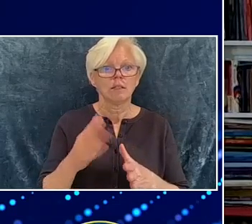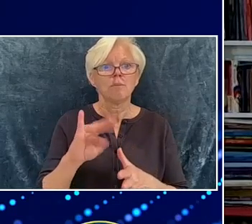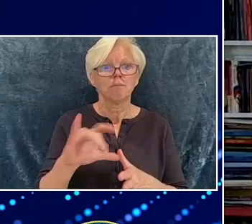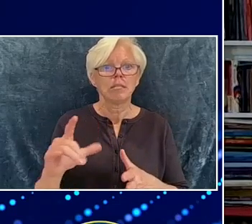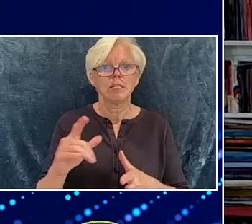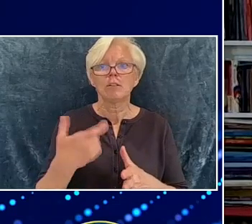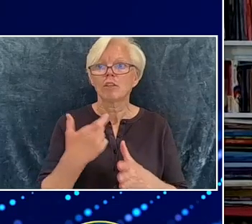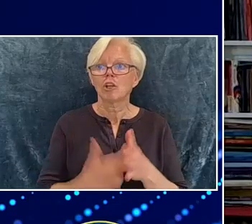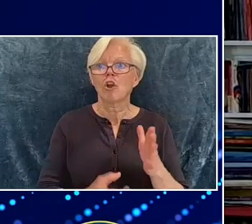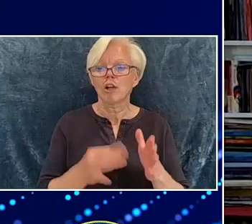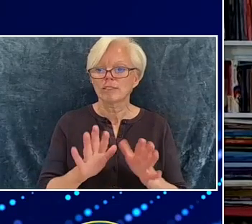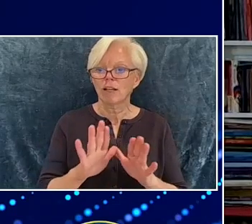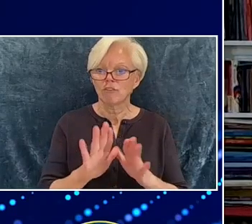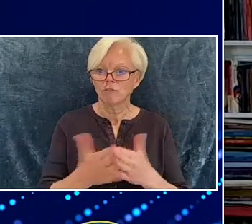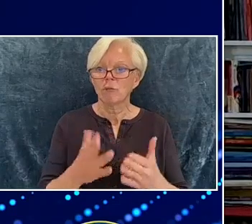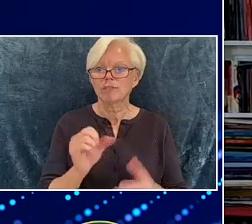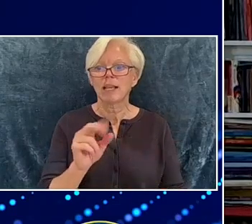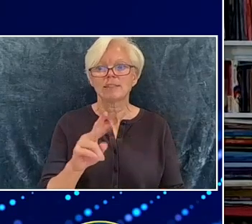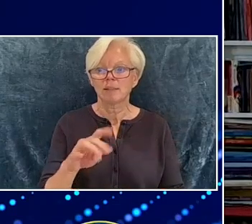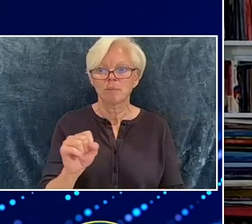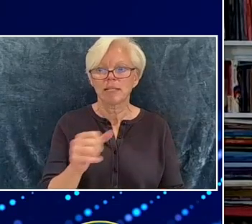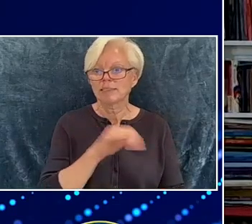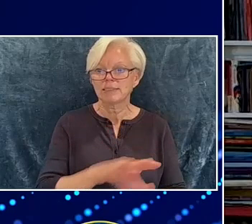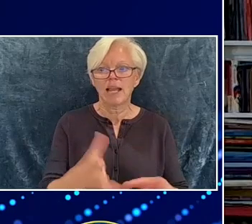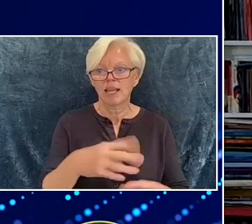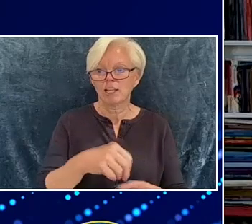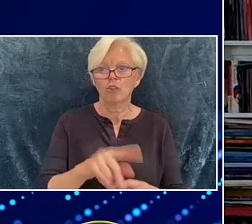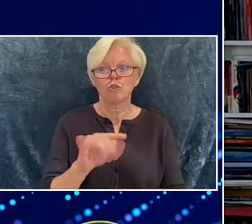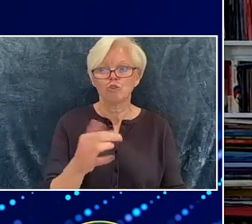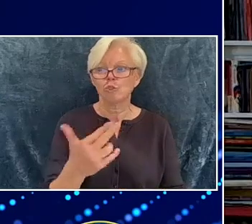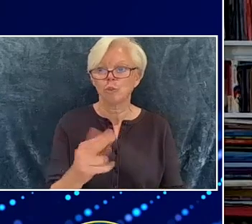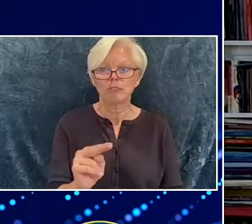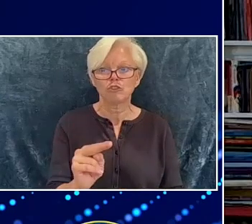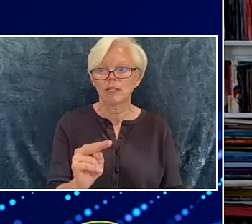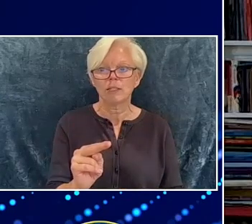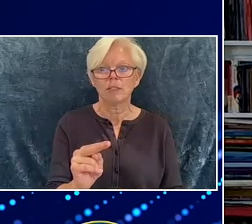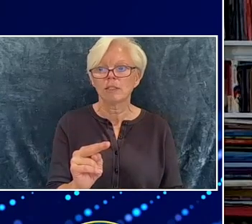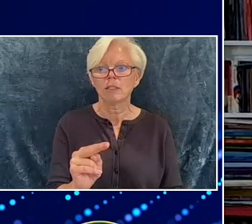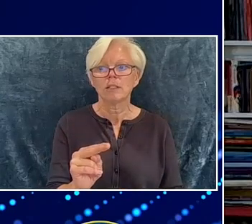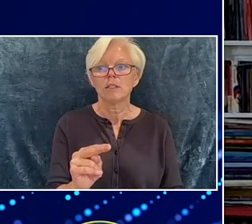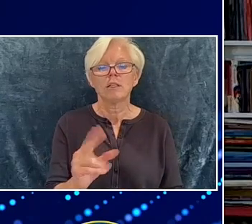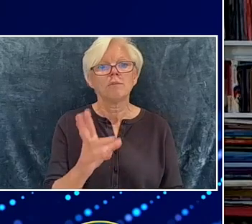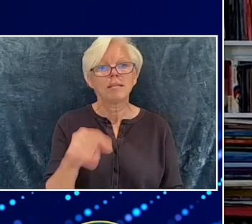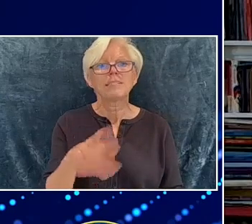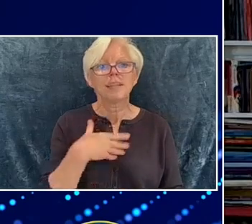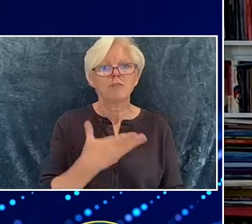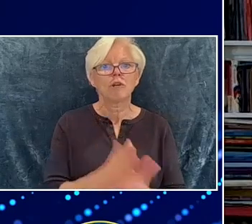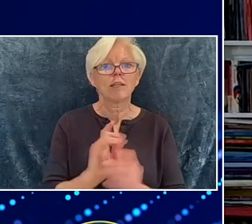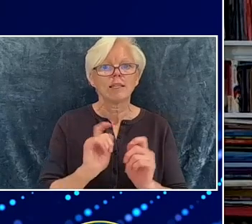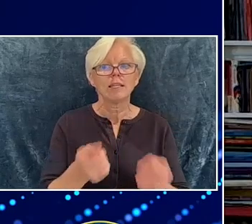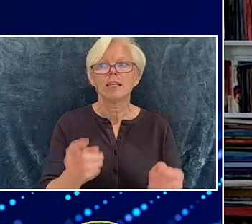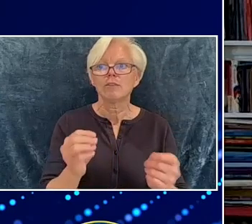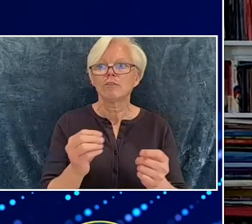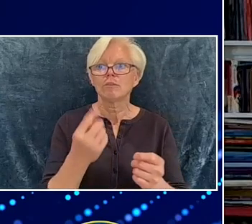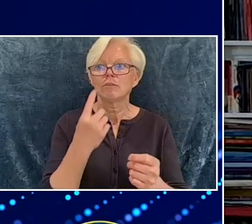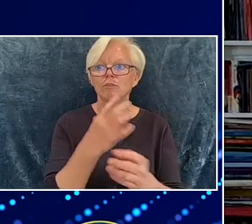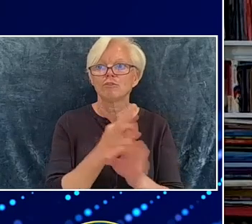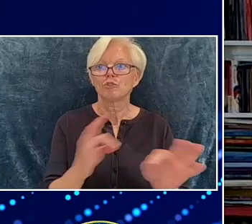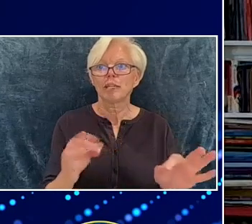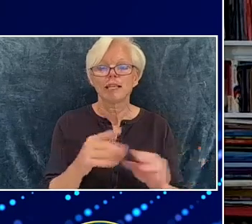of books and supplies, not including tuition, because the institution have the right to give stuff away for free as part of their tuition, I would hope.